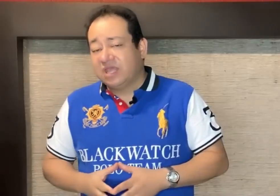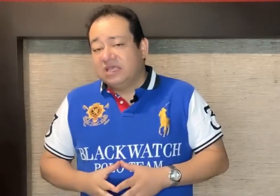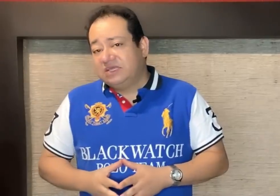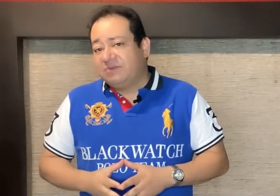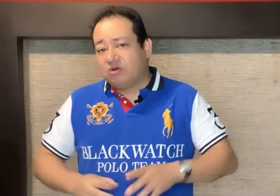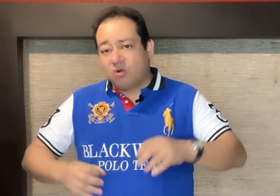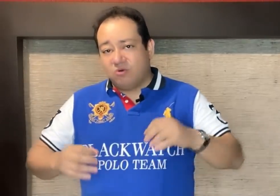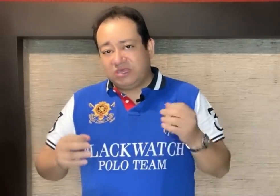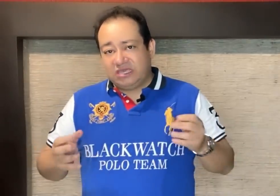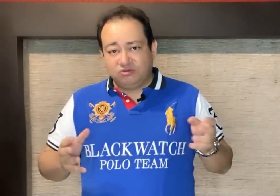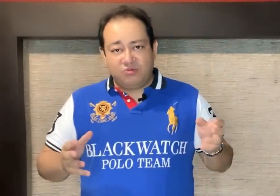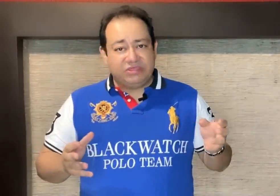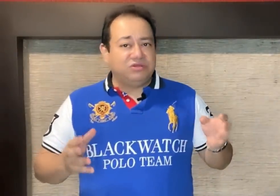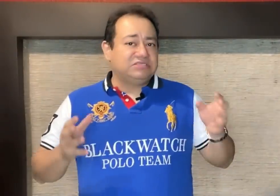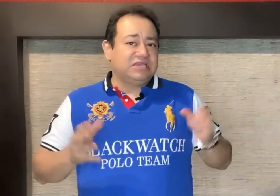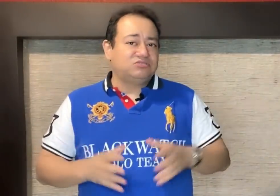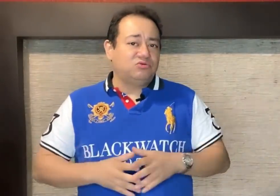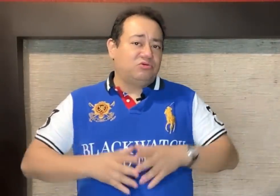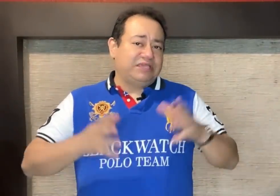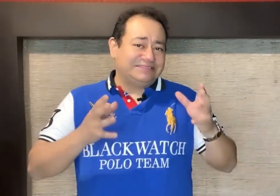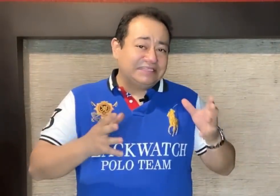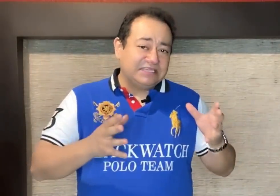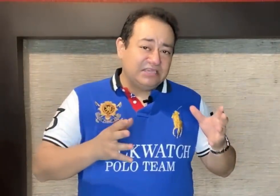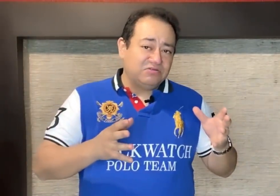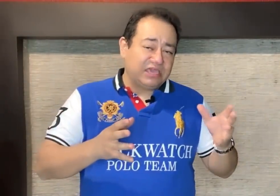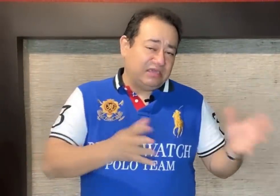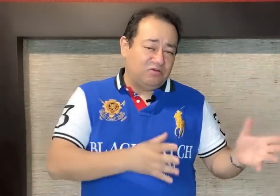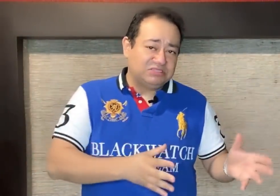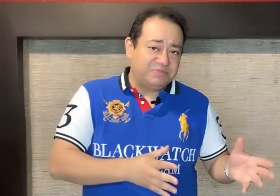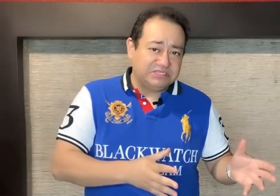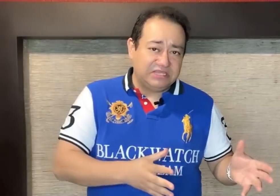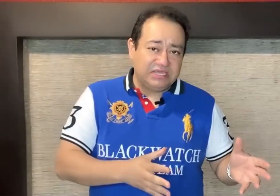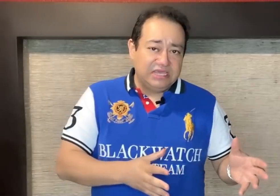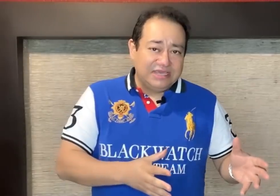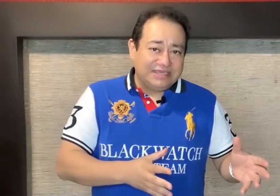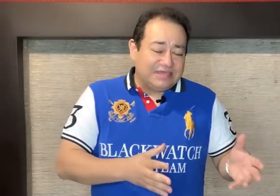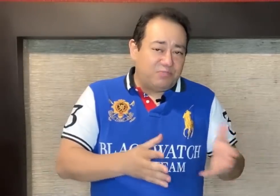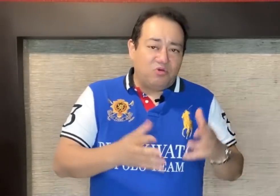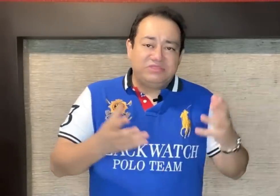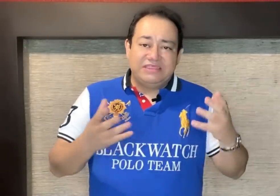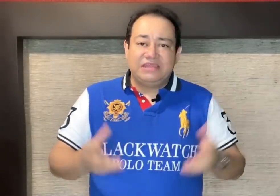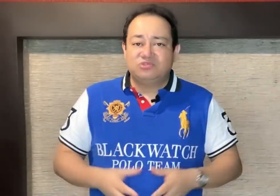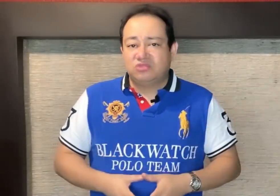I said a moment ago this gesture is so followed by the president who